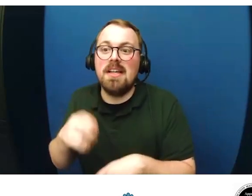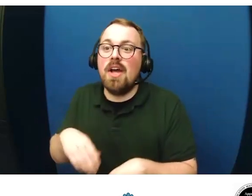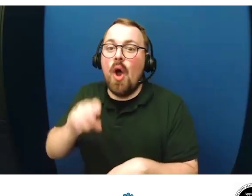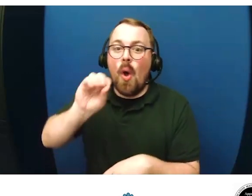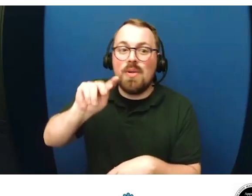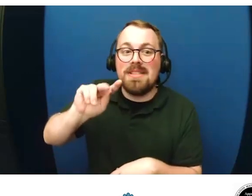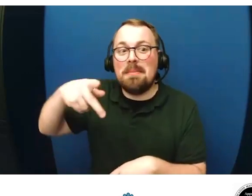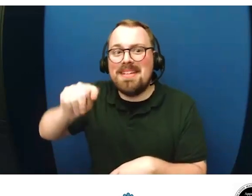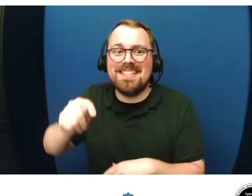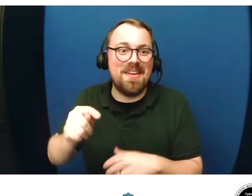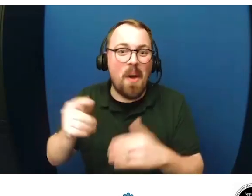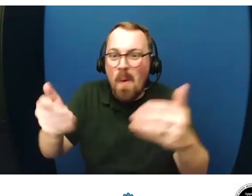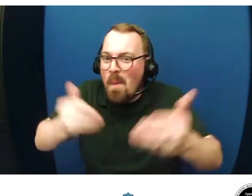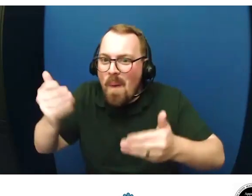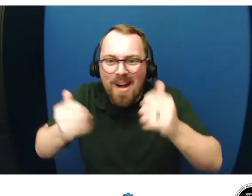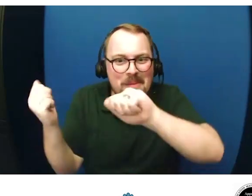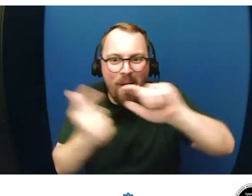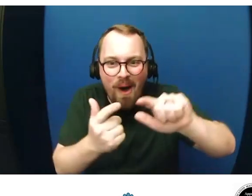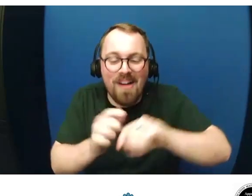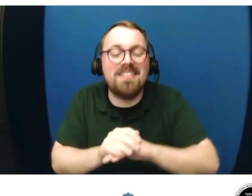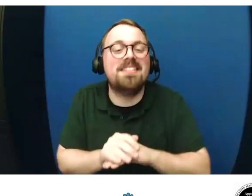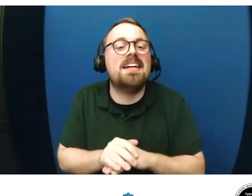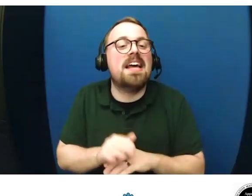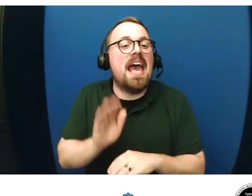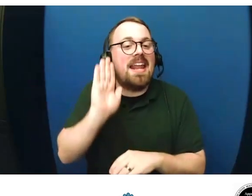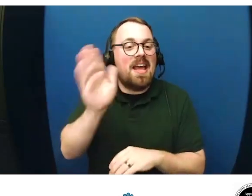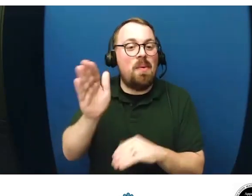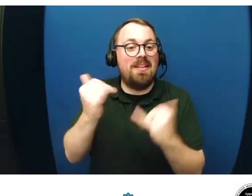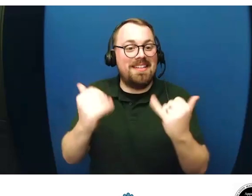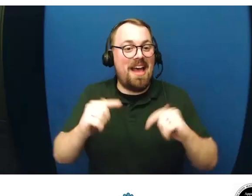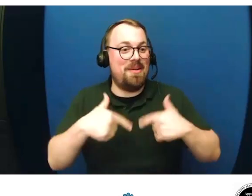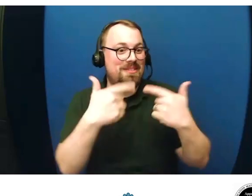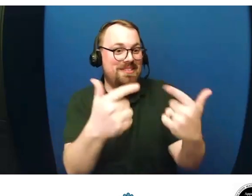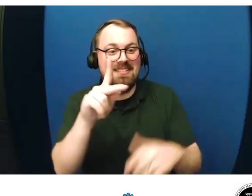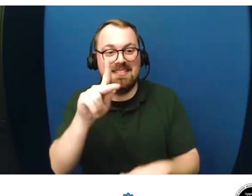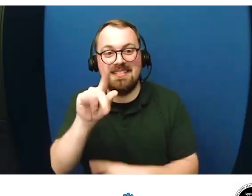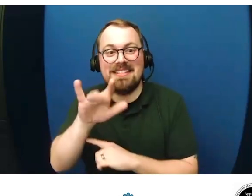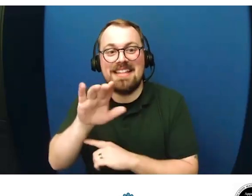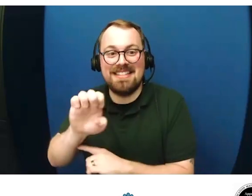PTs. Welcome, welcome all. And I'm going to actually turn it over to Kaycee Bennett.